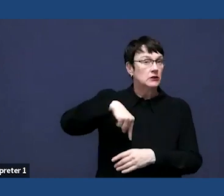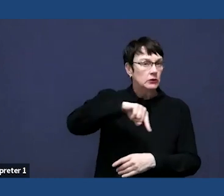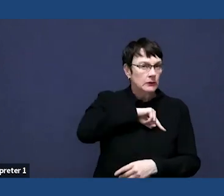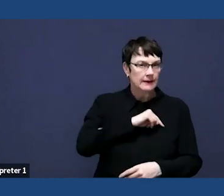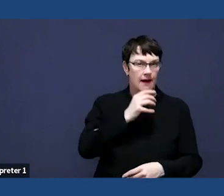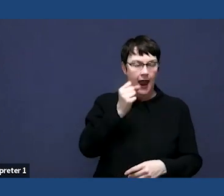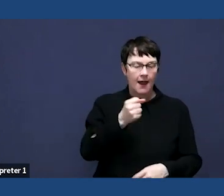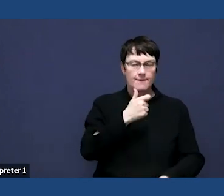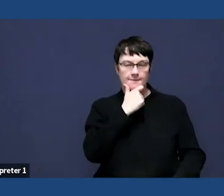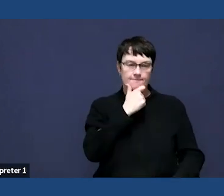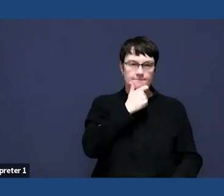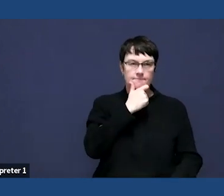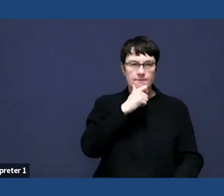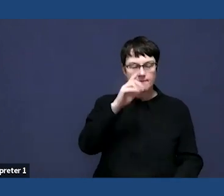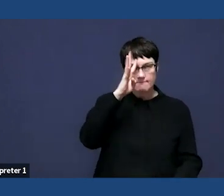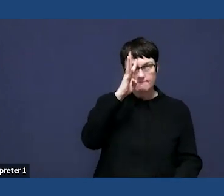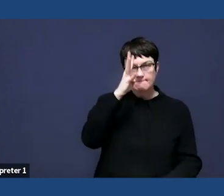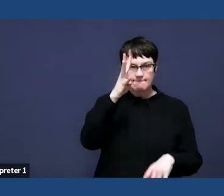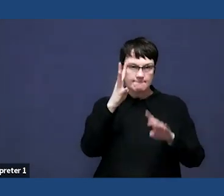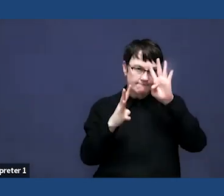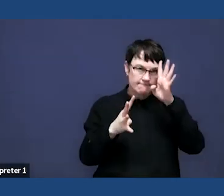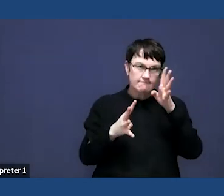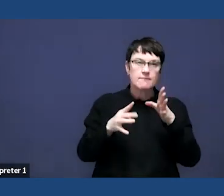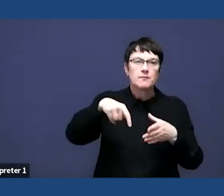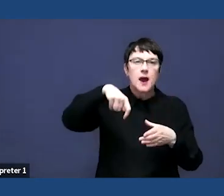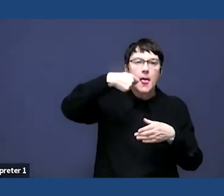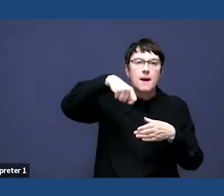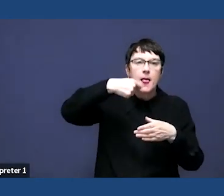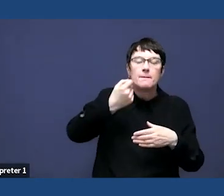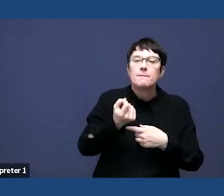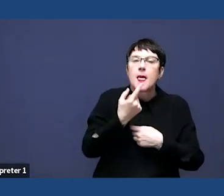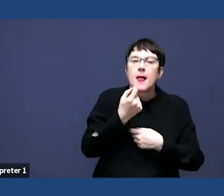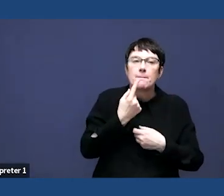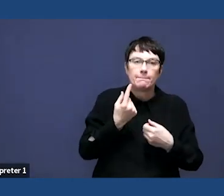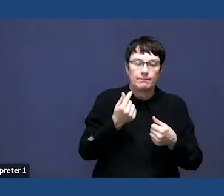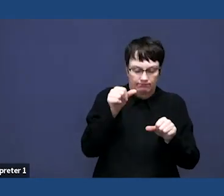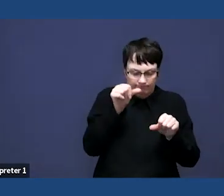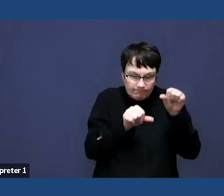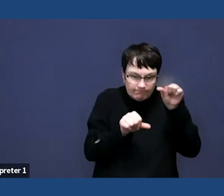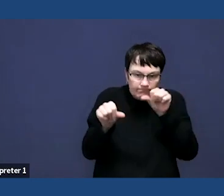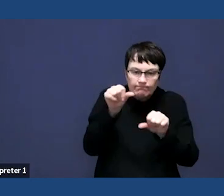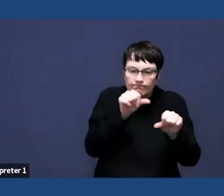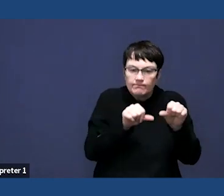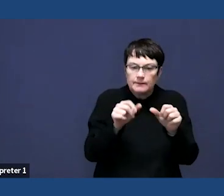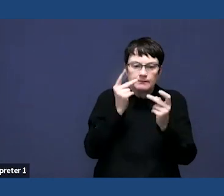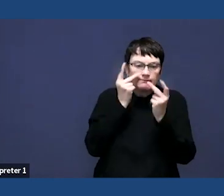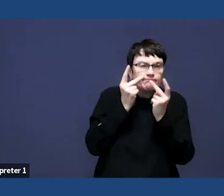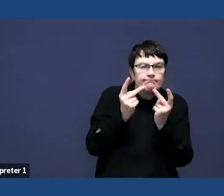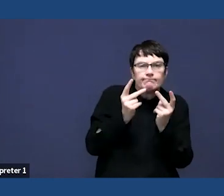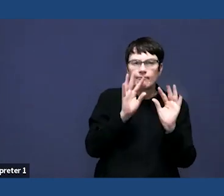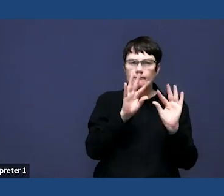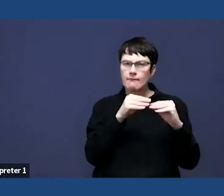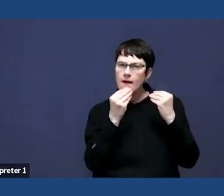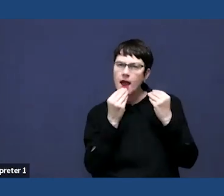the life of many patients including patients who are living with cancer or multiple sclerosis, for example.